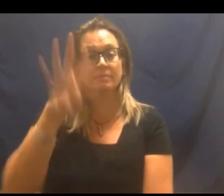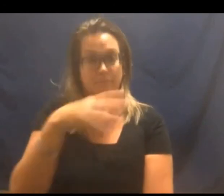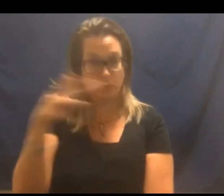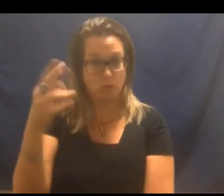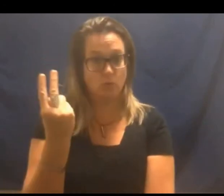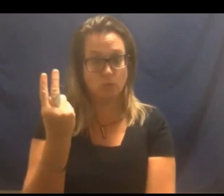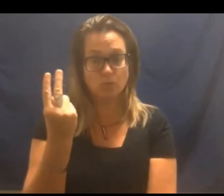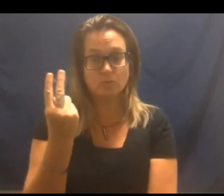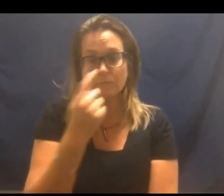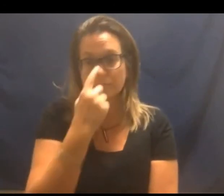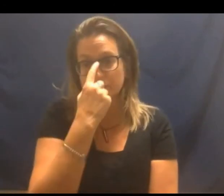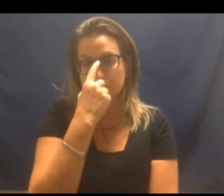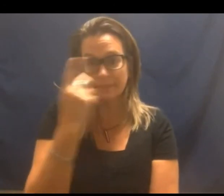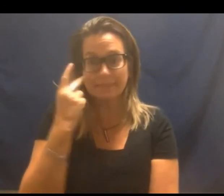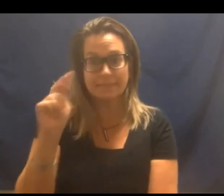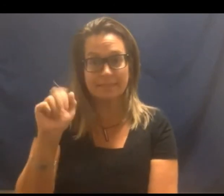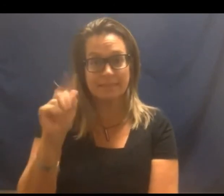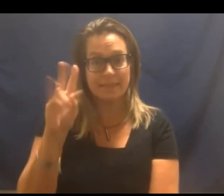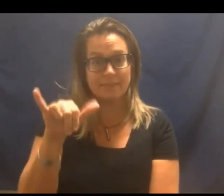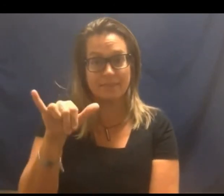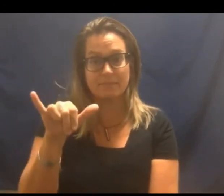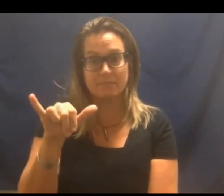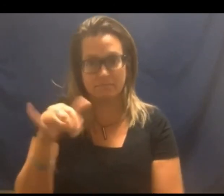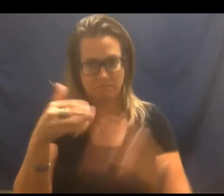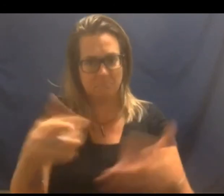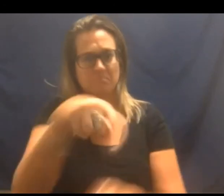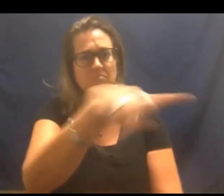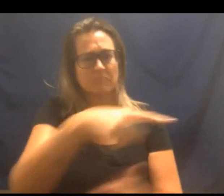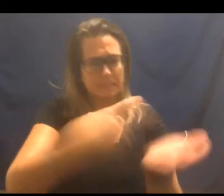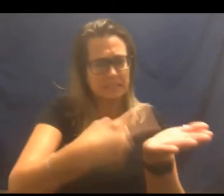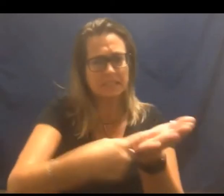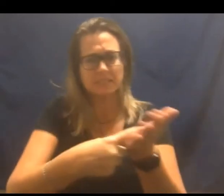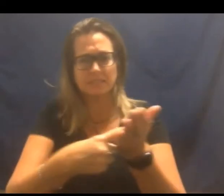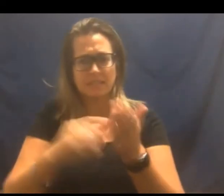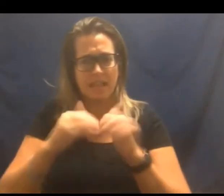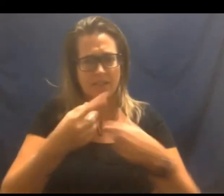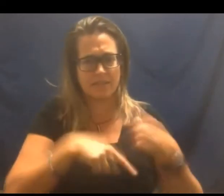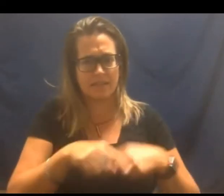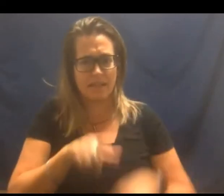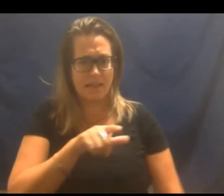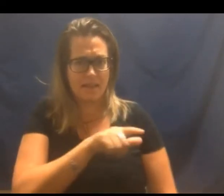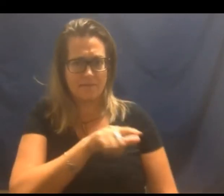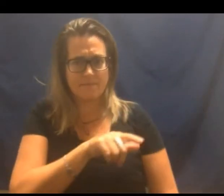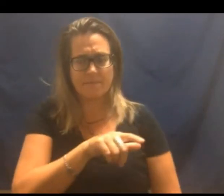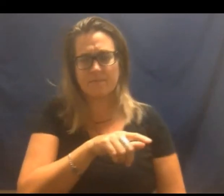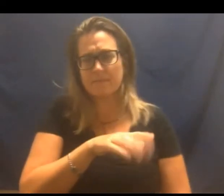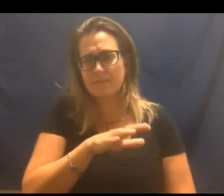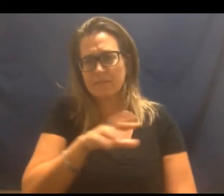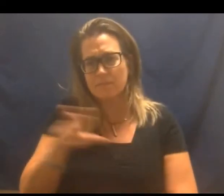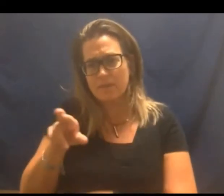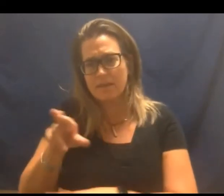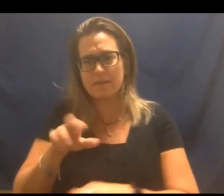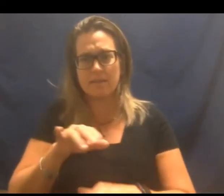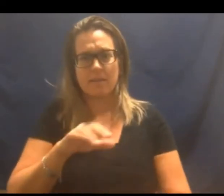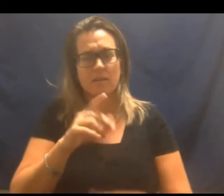So this is on page 294. I want you guys to talk about it in group. How you sign NAVY.